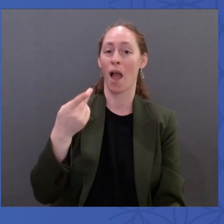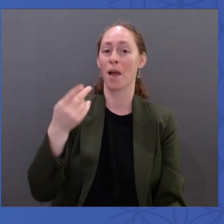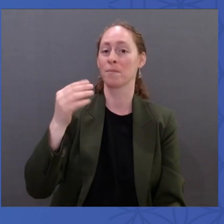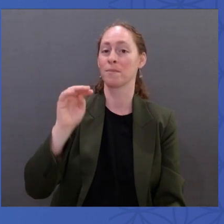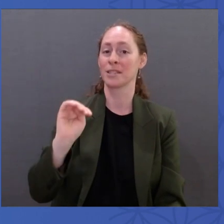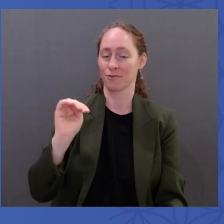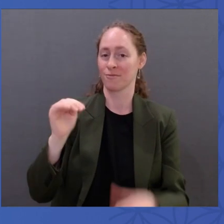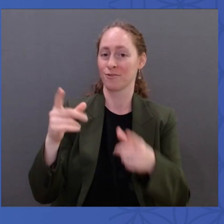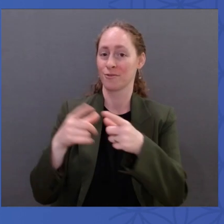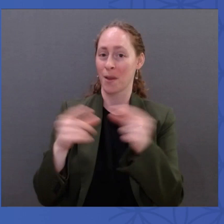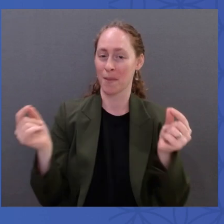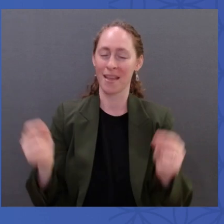Thank you, Joe.